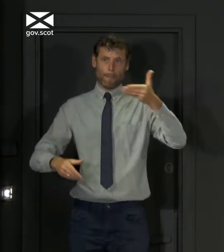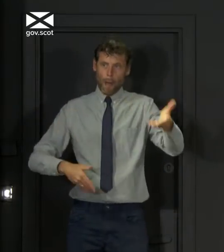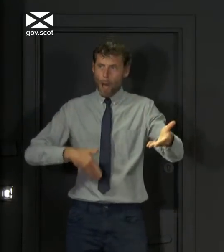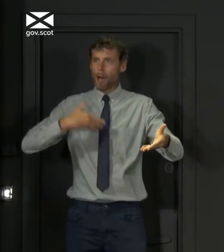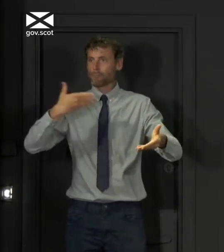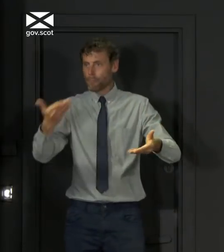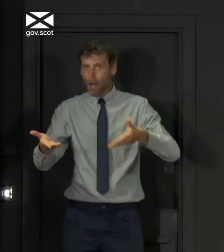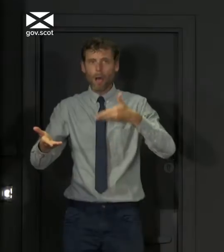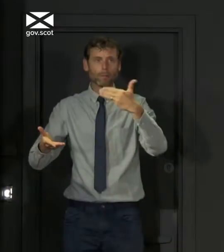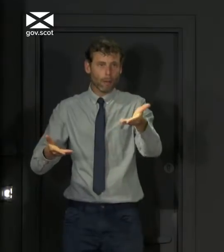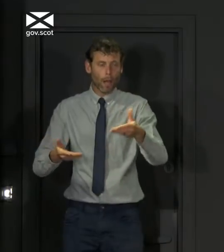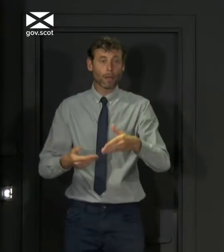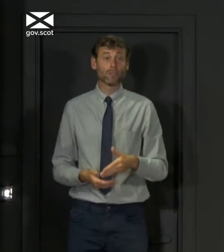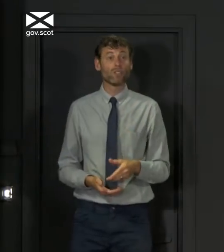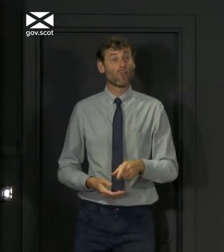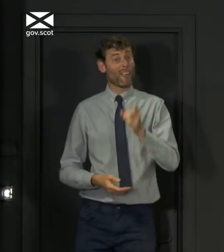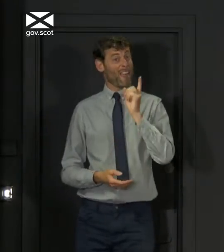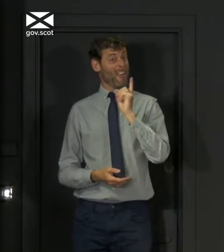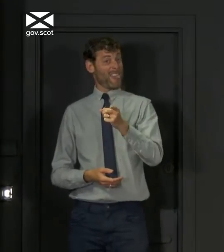And that really is my concluding point.